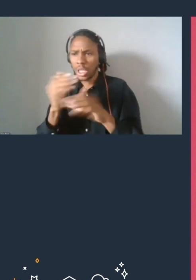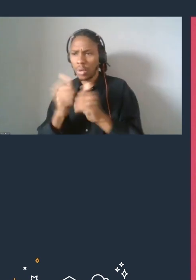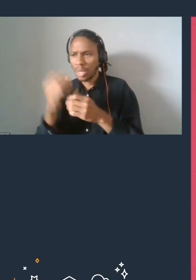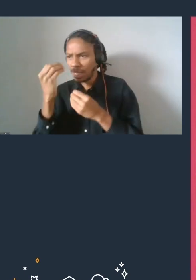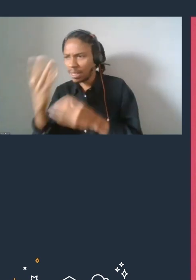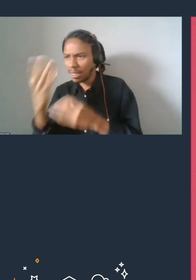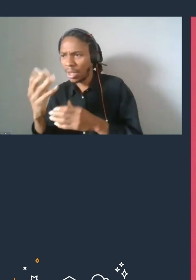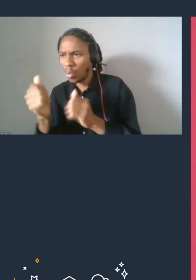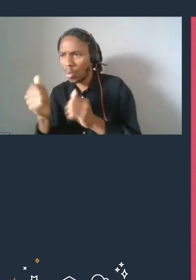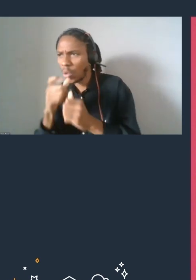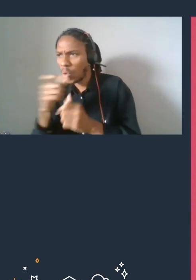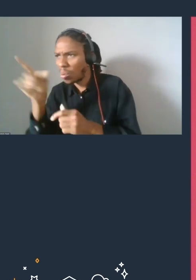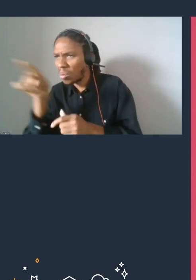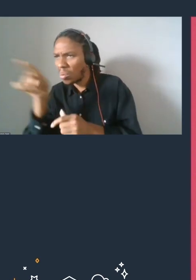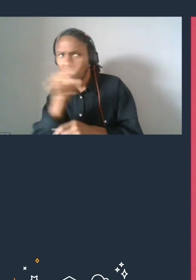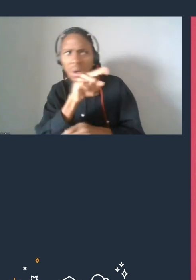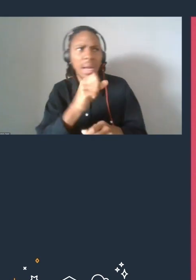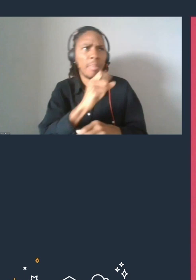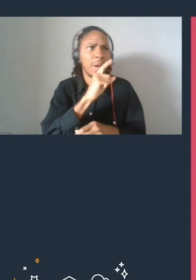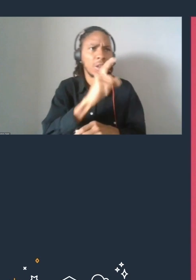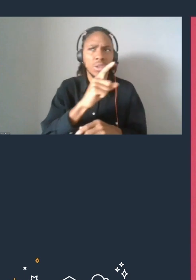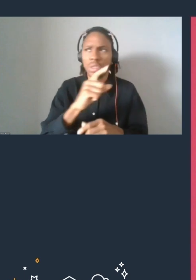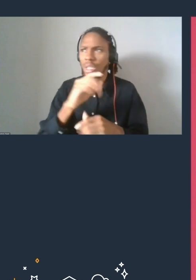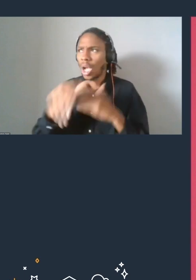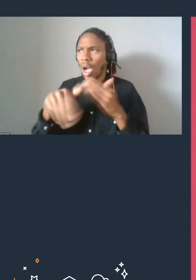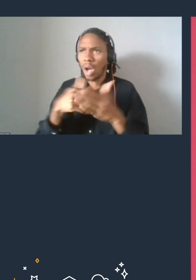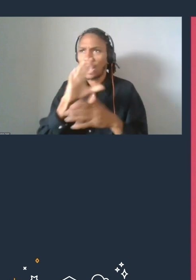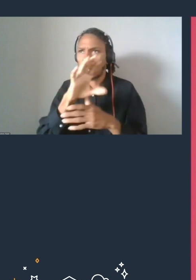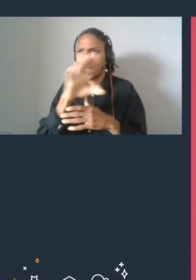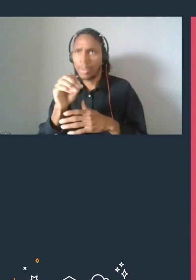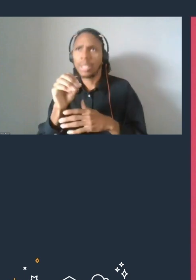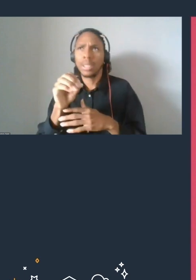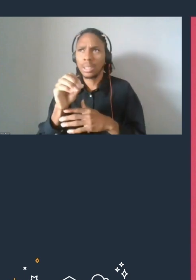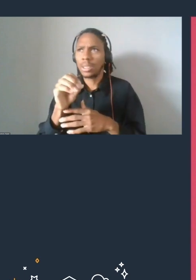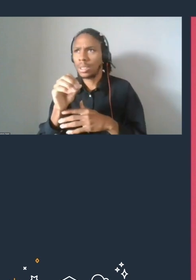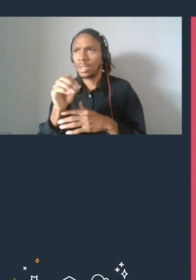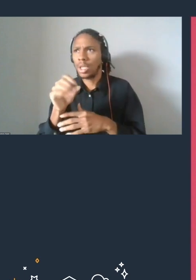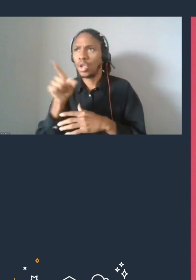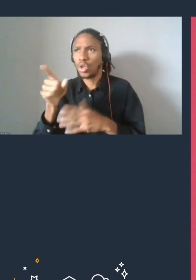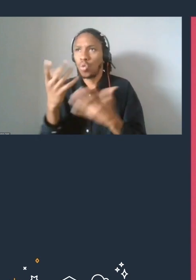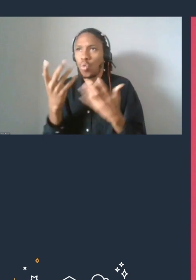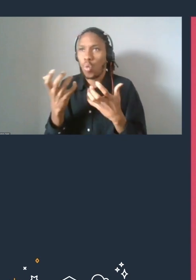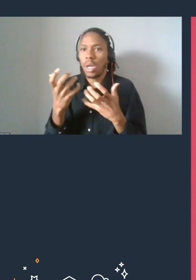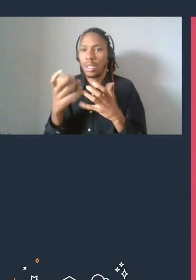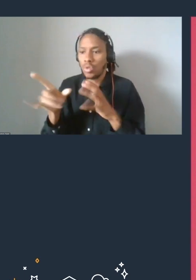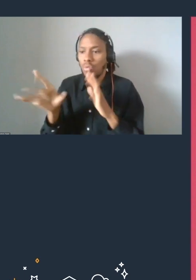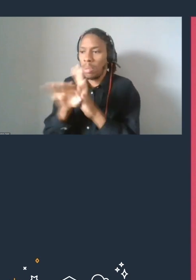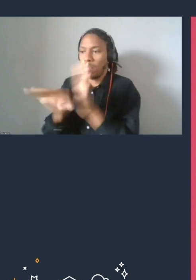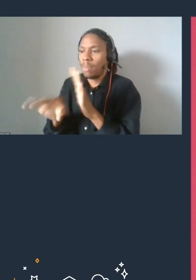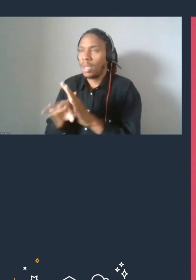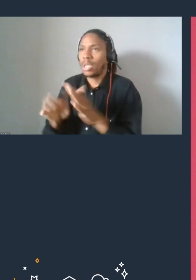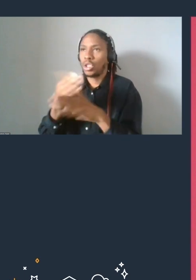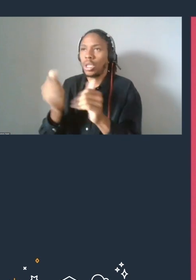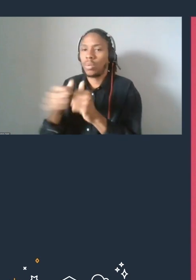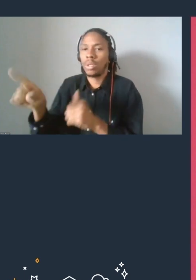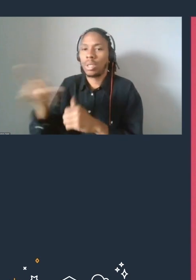and made sure that it's all the entities that you wanted to share it with. And I think making it straightforward and simple